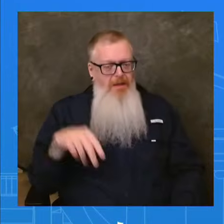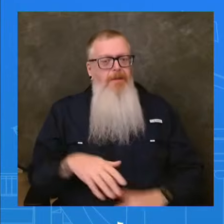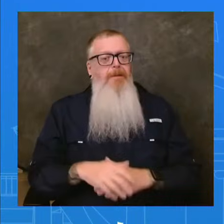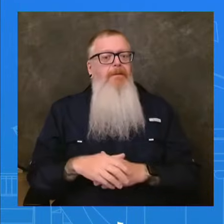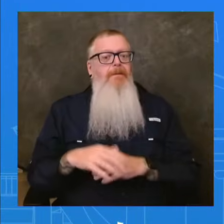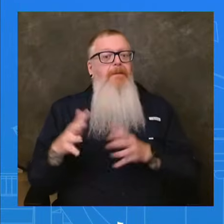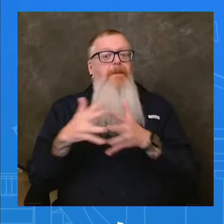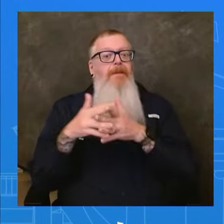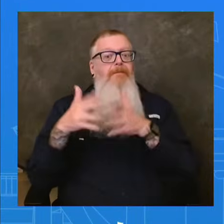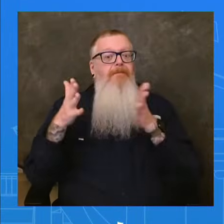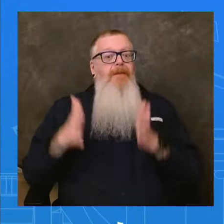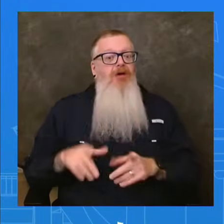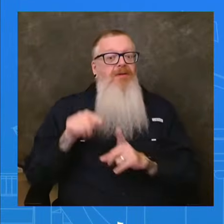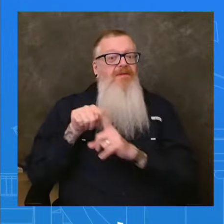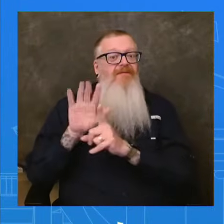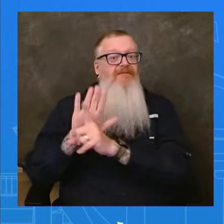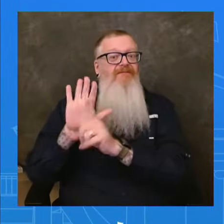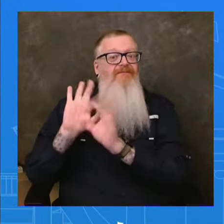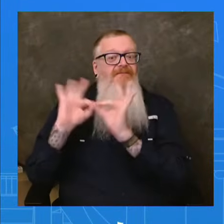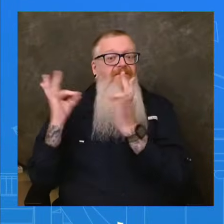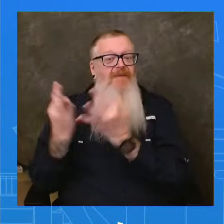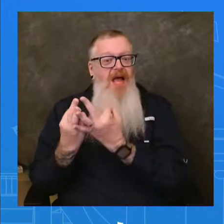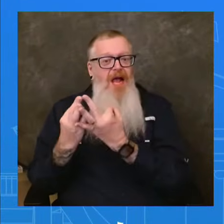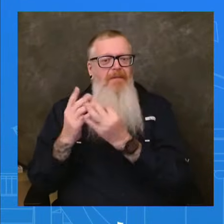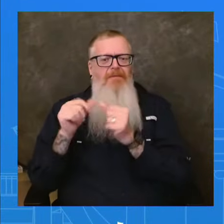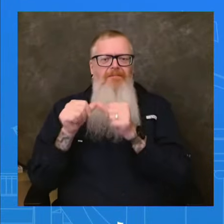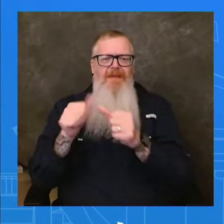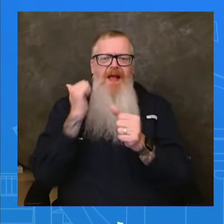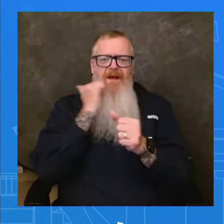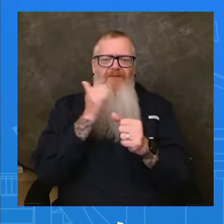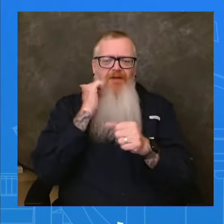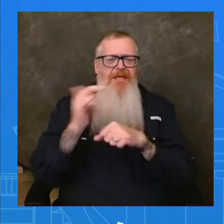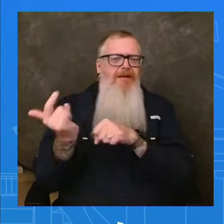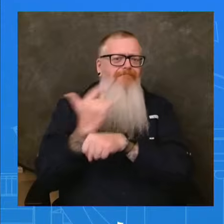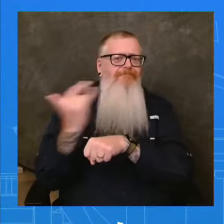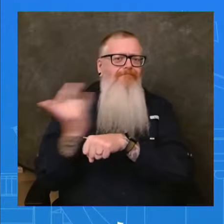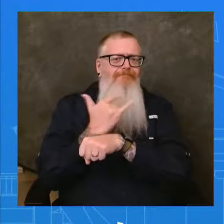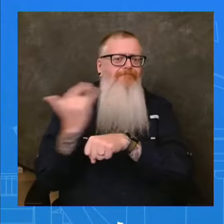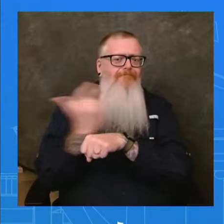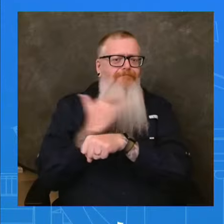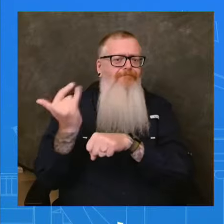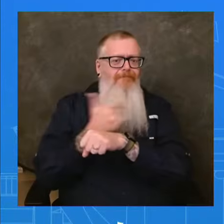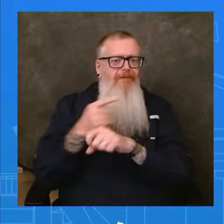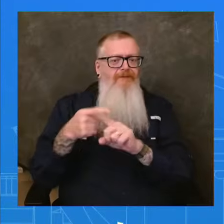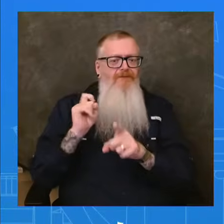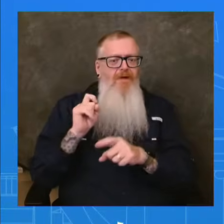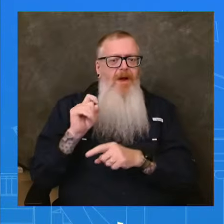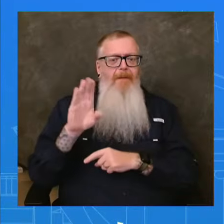and we have organized additional flights for U.S. citizens; lawful permanent residents and their spouses, children,